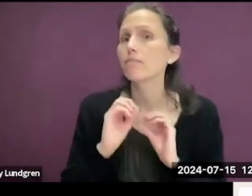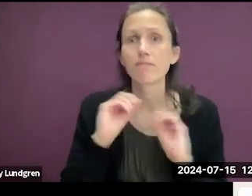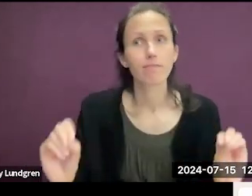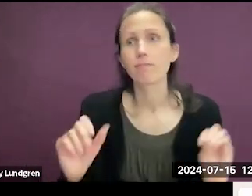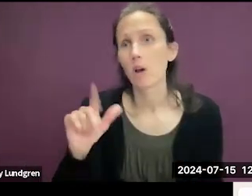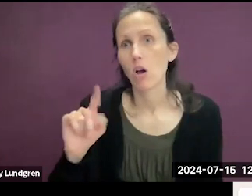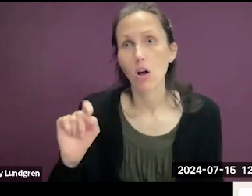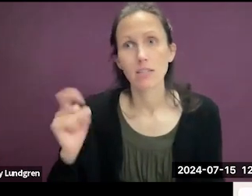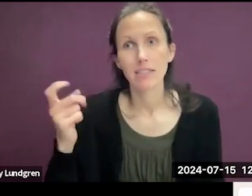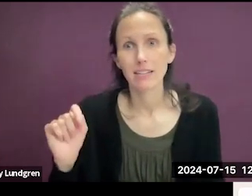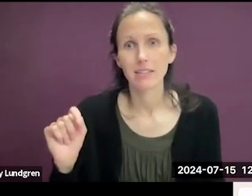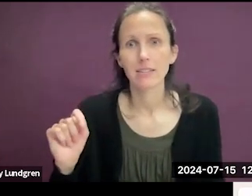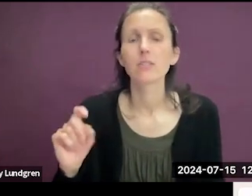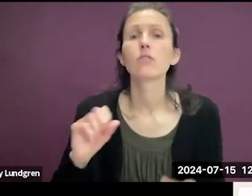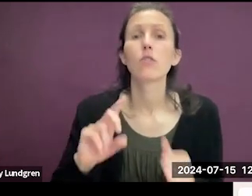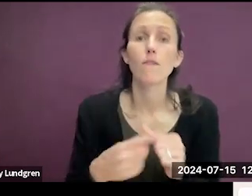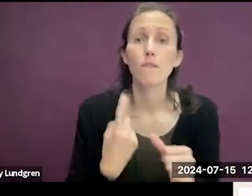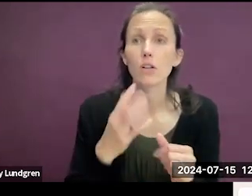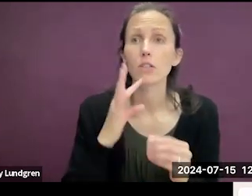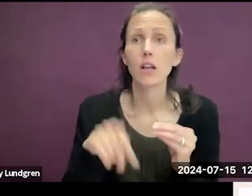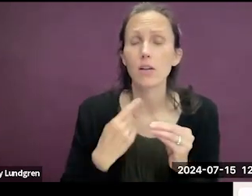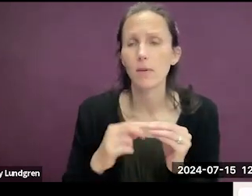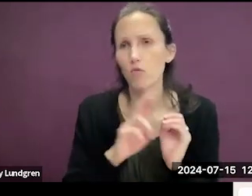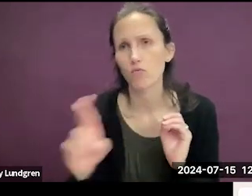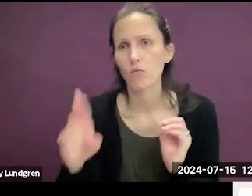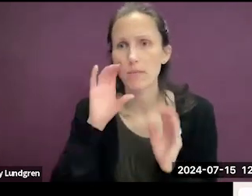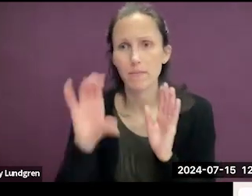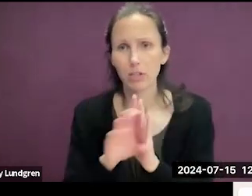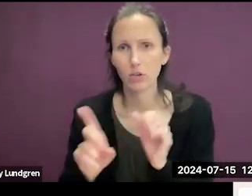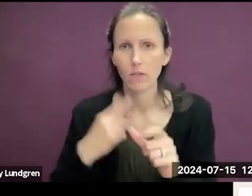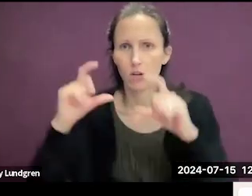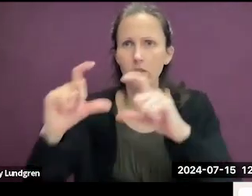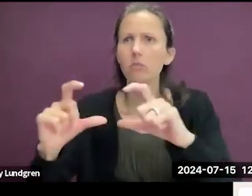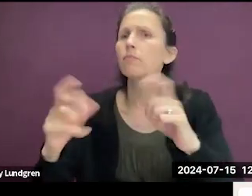So let's talk about this one on the right side of our screen first. Does anyone have any suggestion